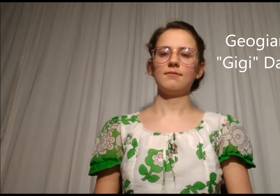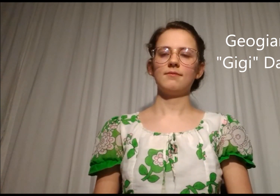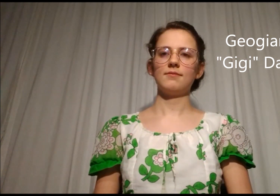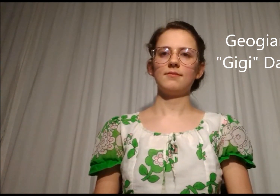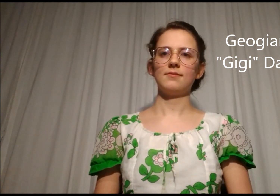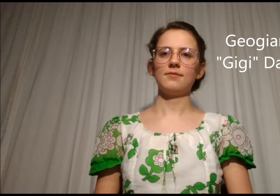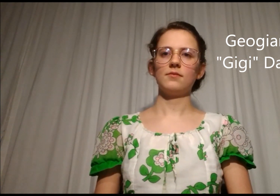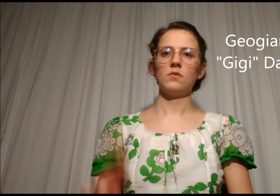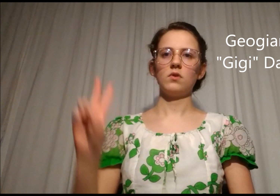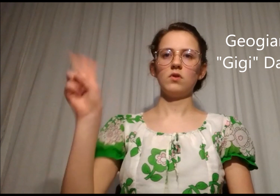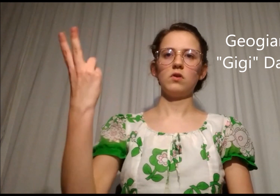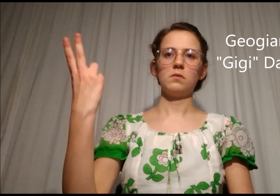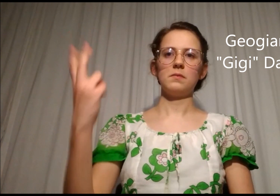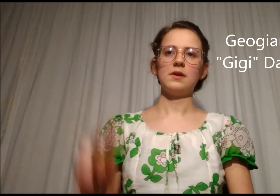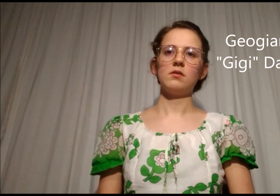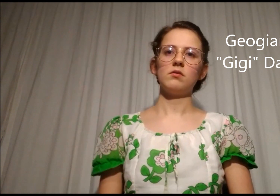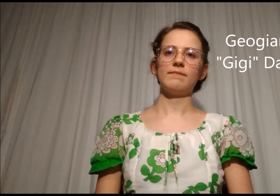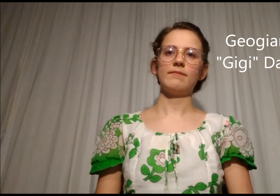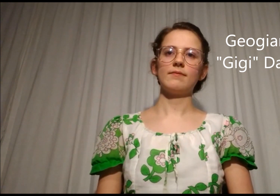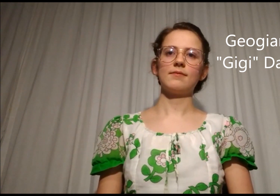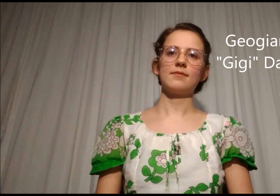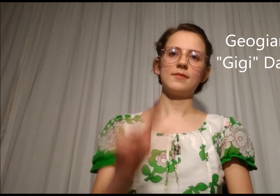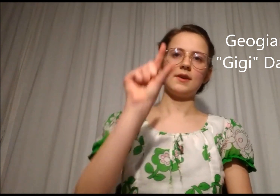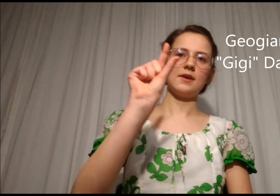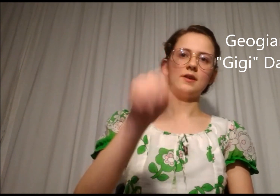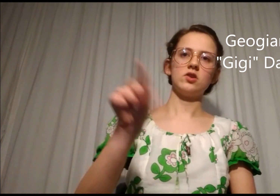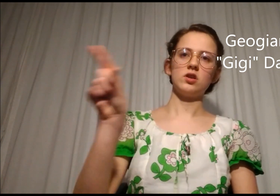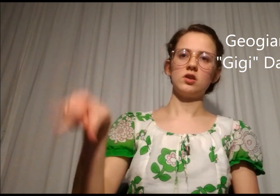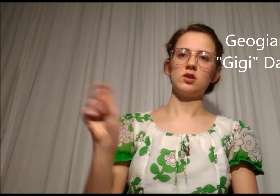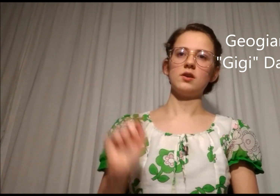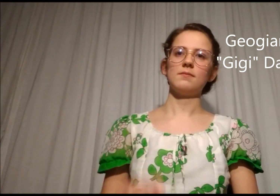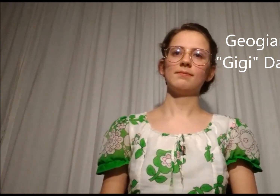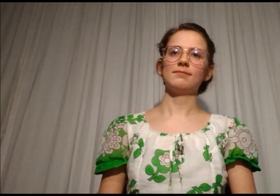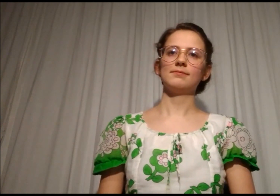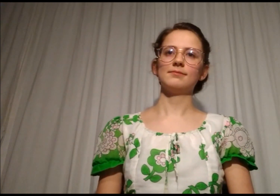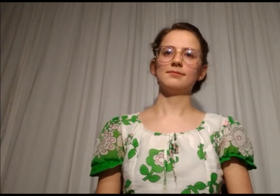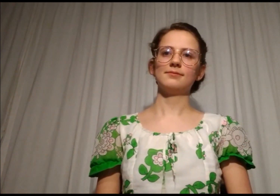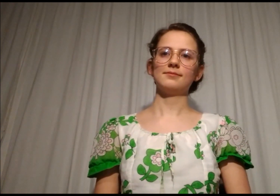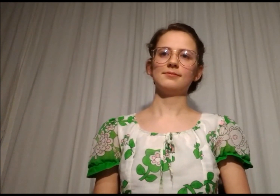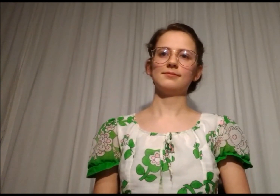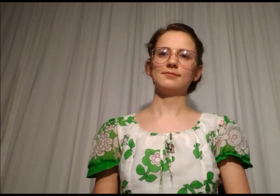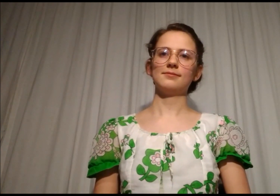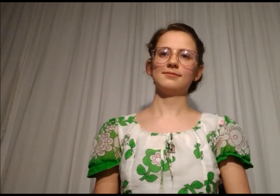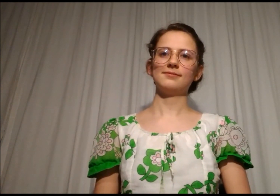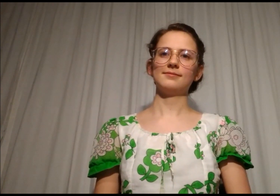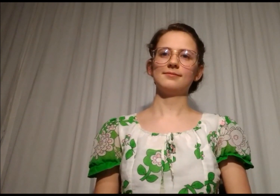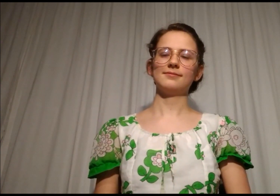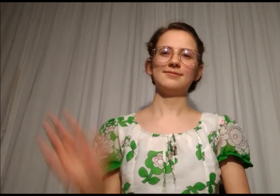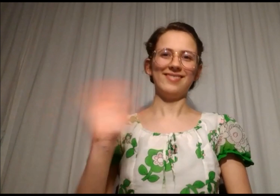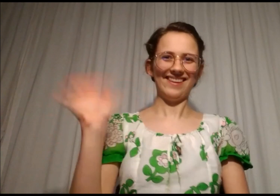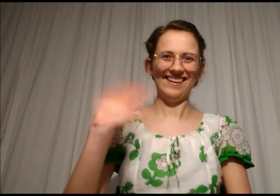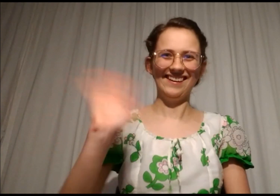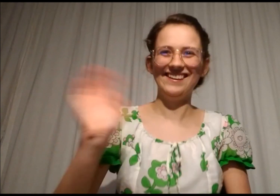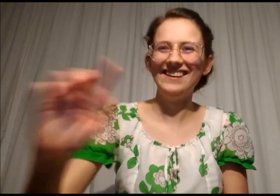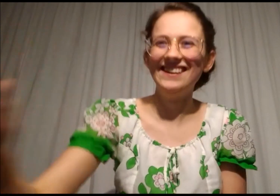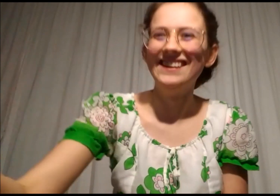Again, Gigi Bye!!